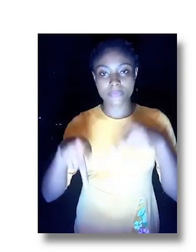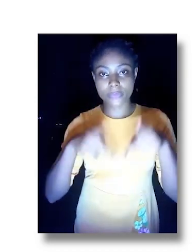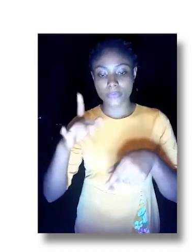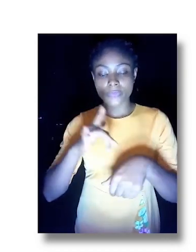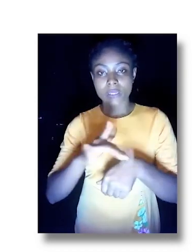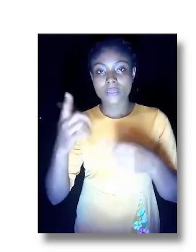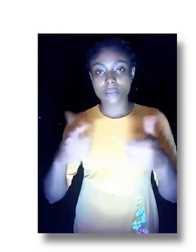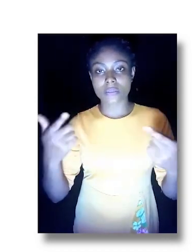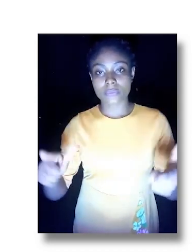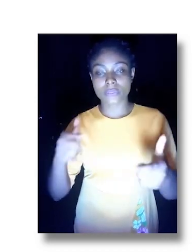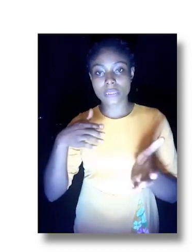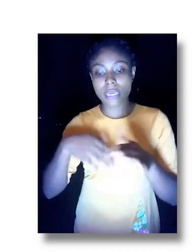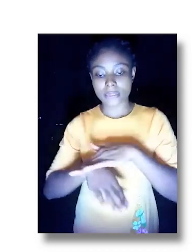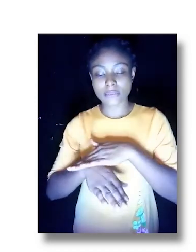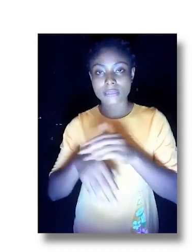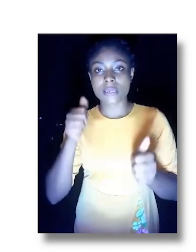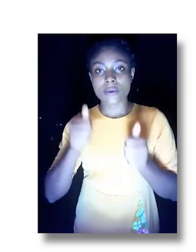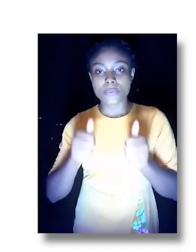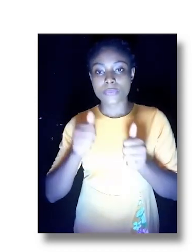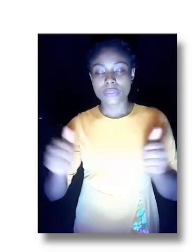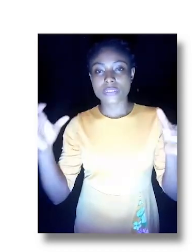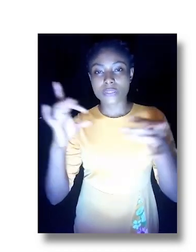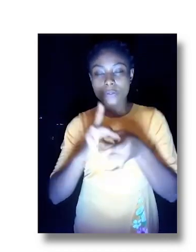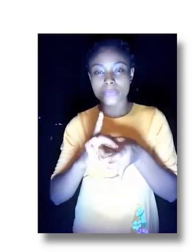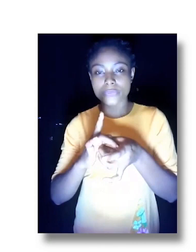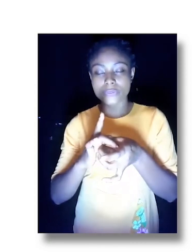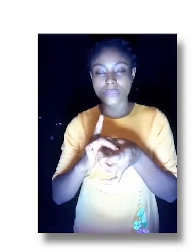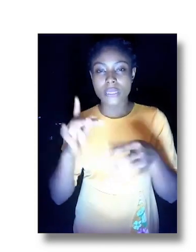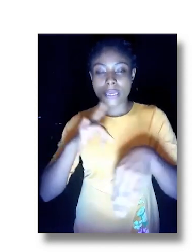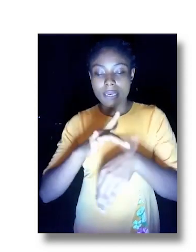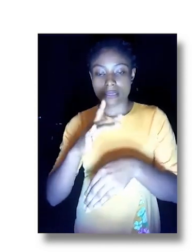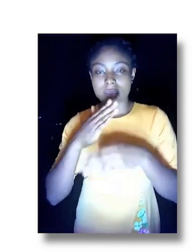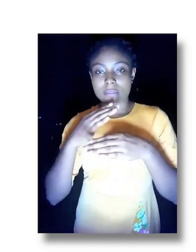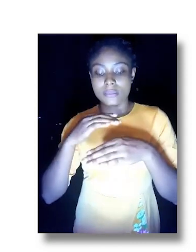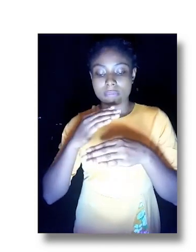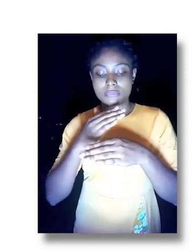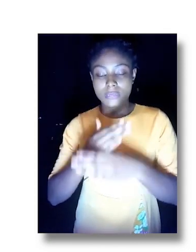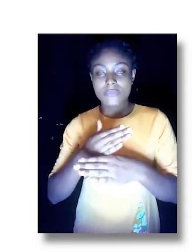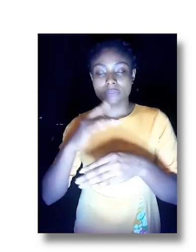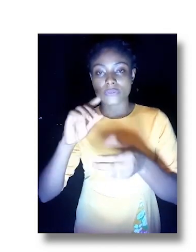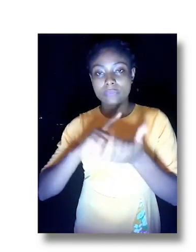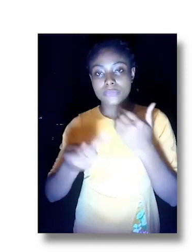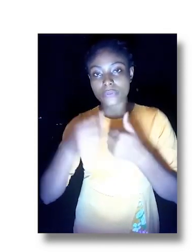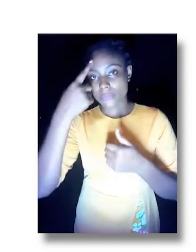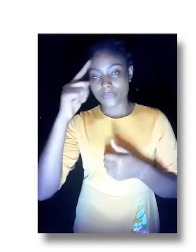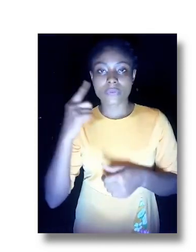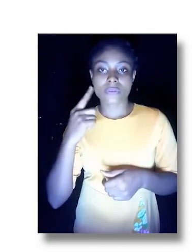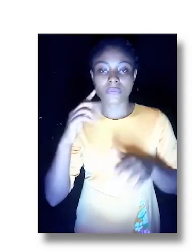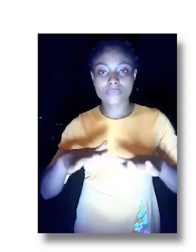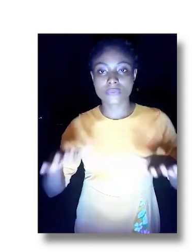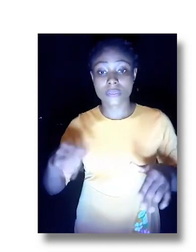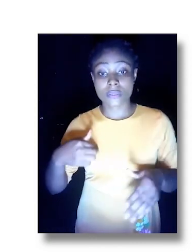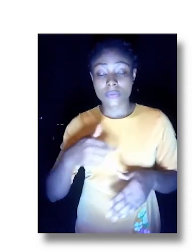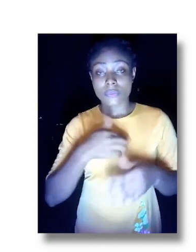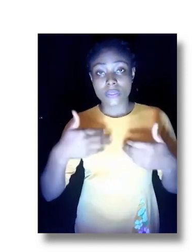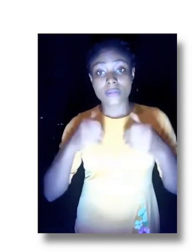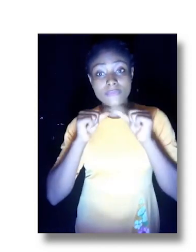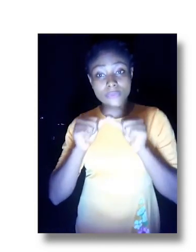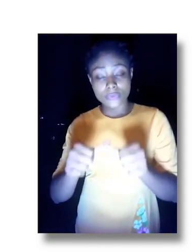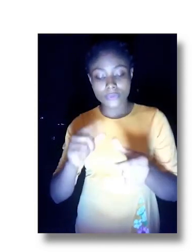early language access, which incorporates early intervention program for the Deaf children;